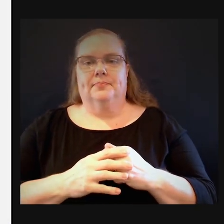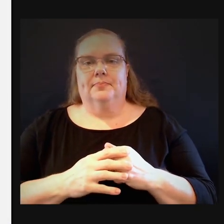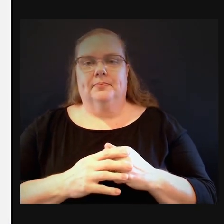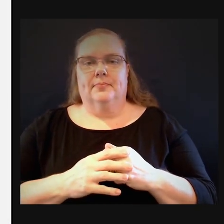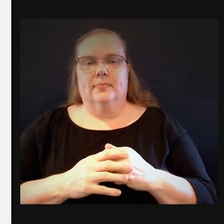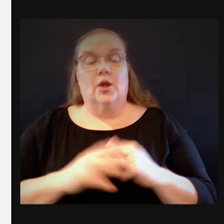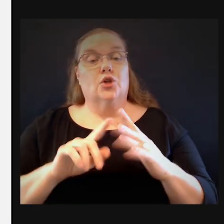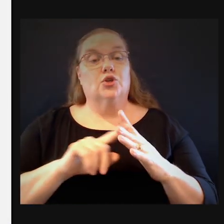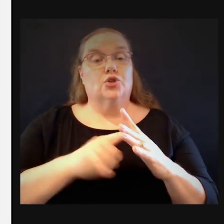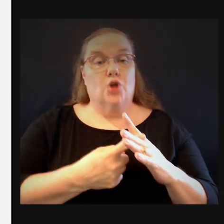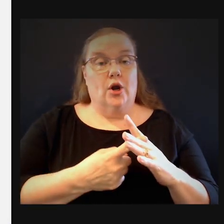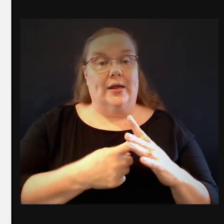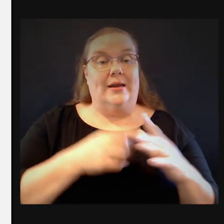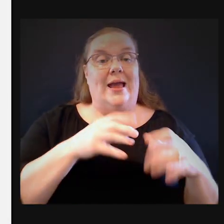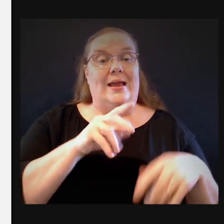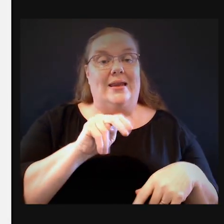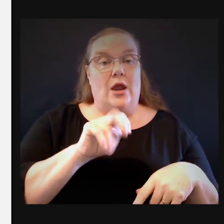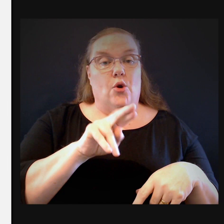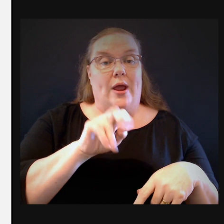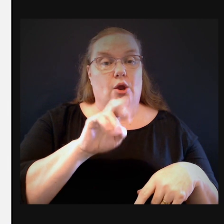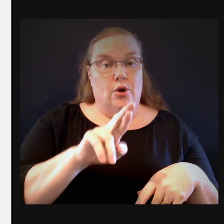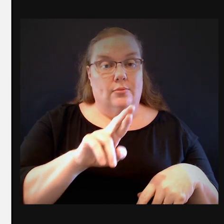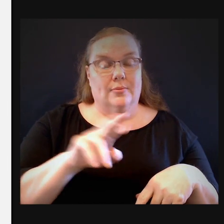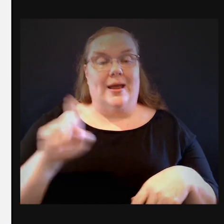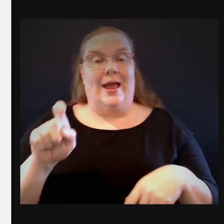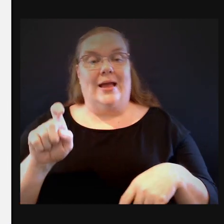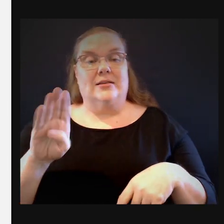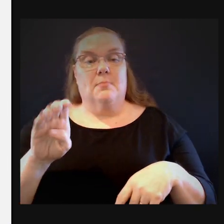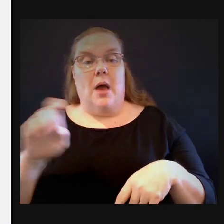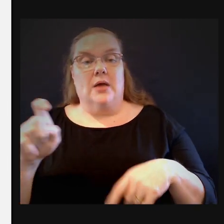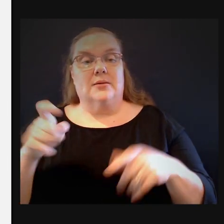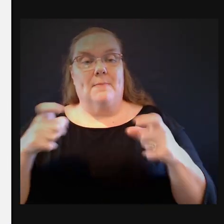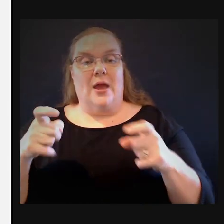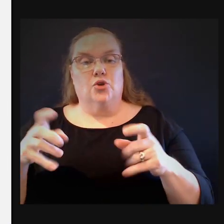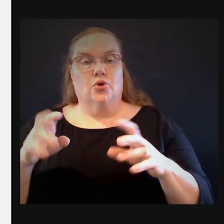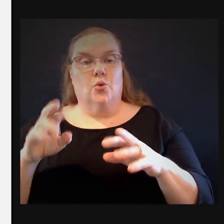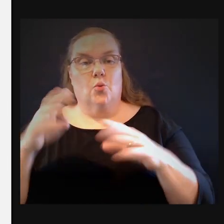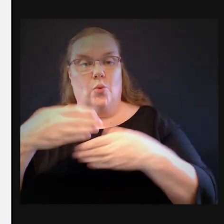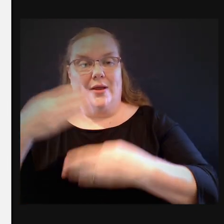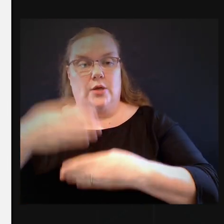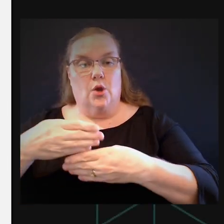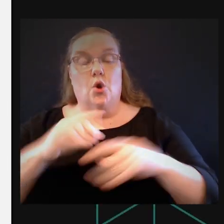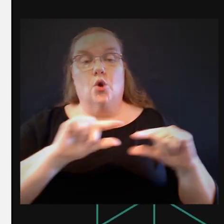Starting Narrator. Xbox Manager window. Groups.